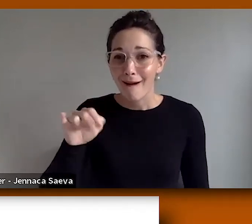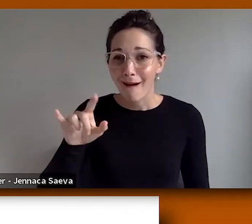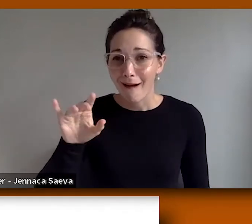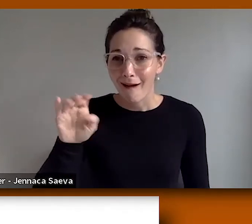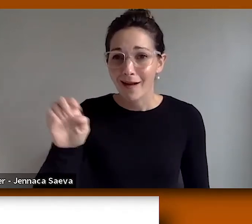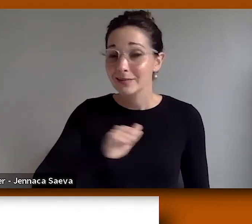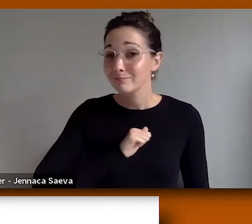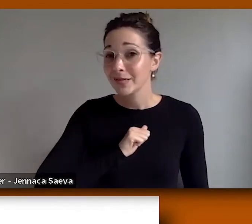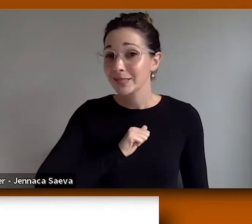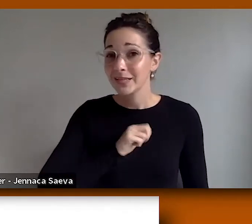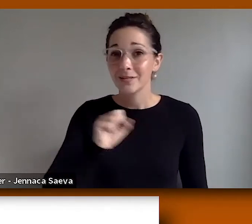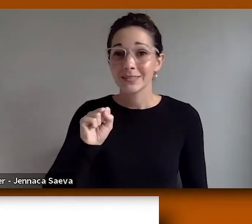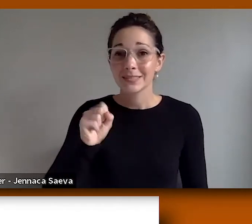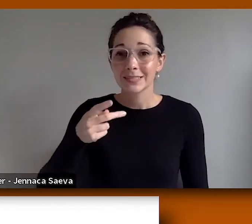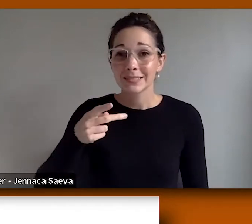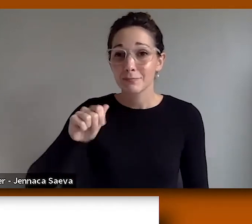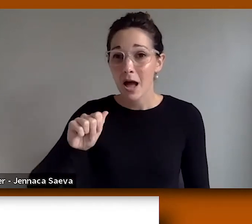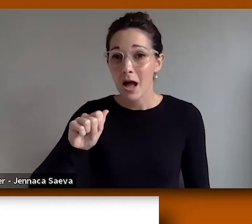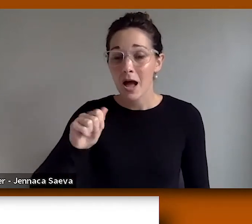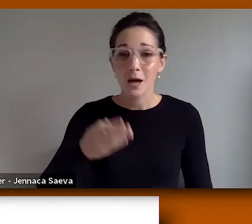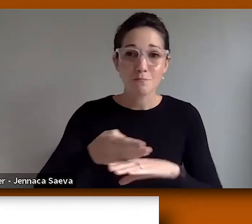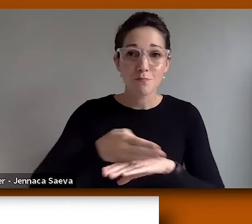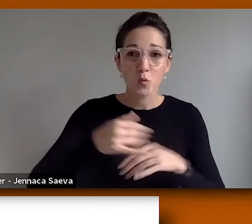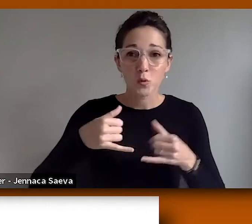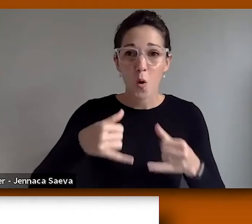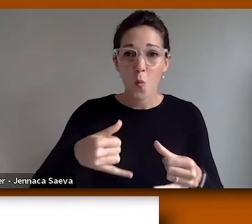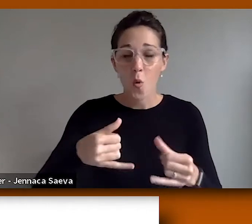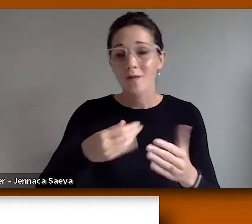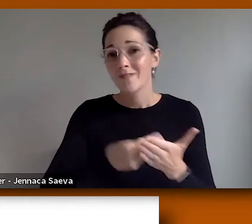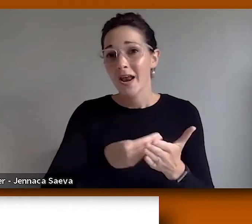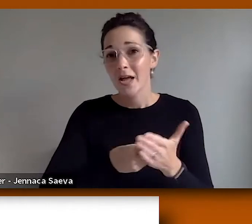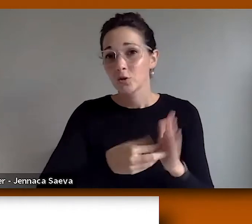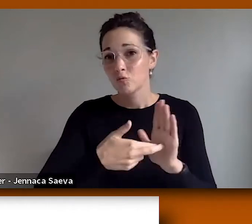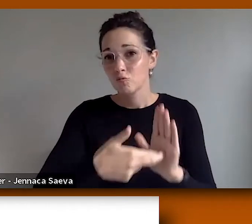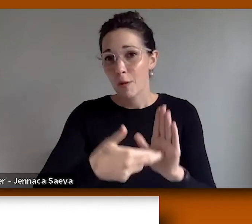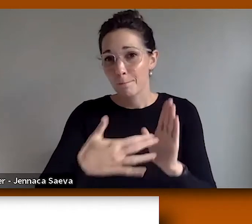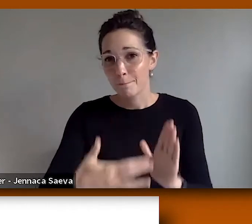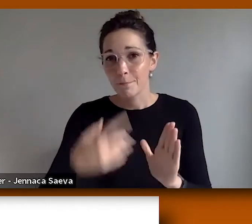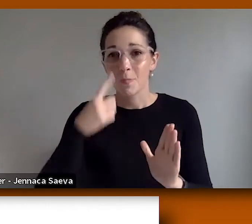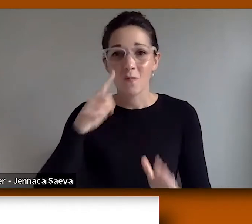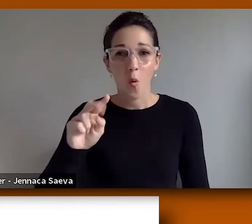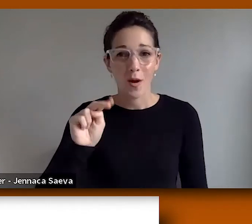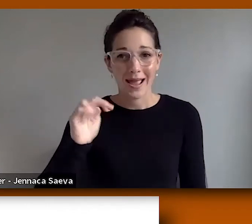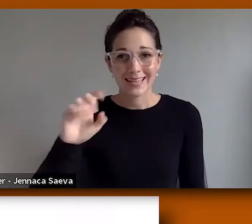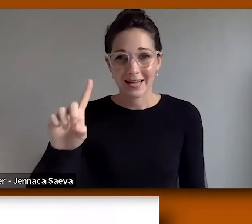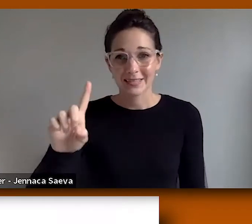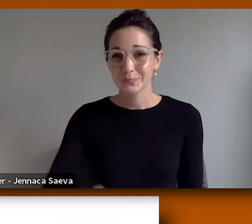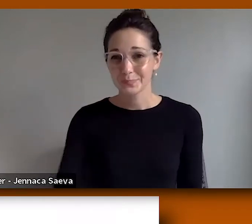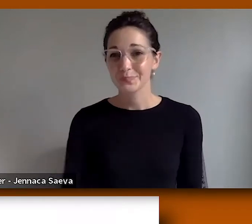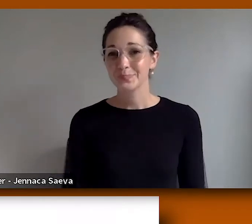I am the SPA postaward financial rep for NTID,